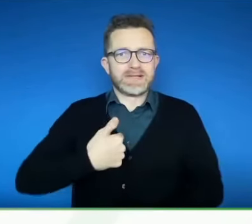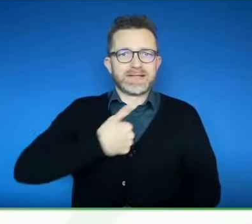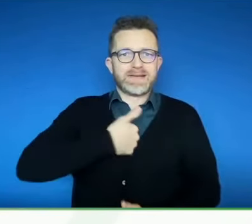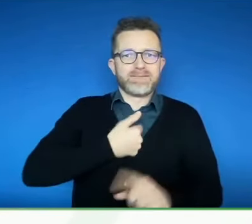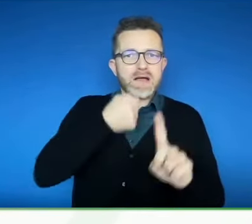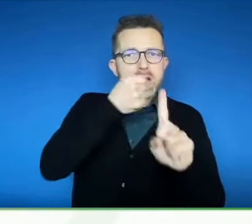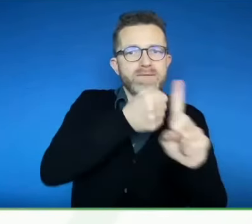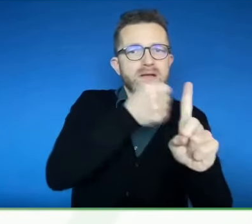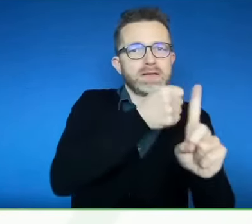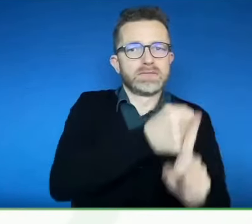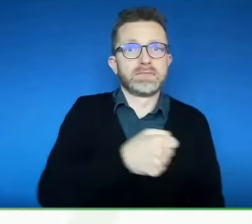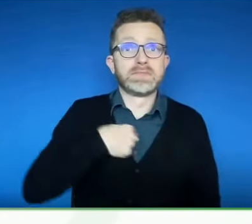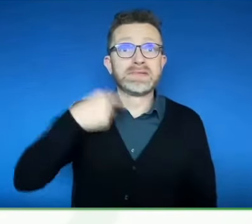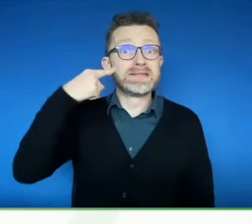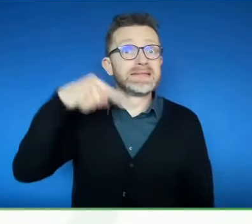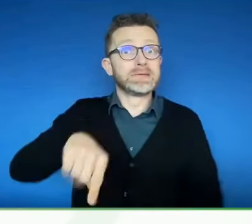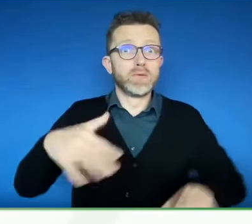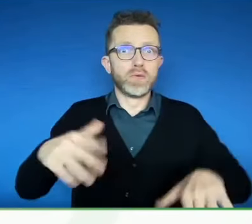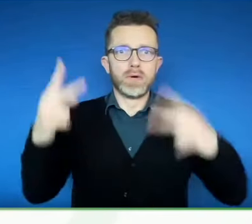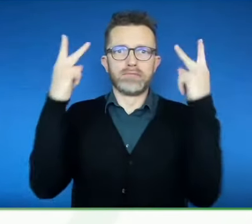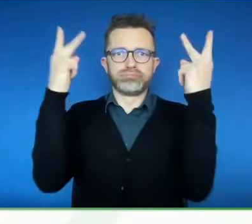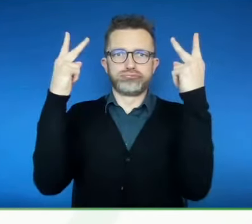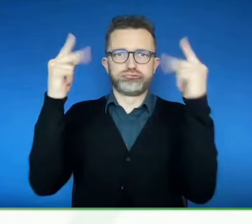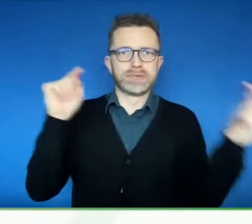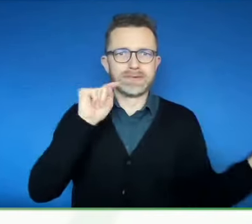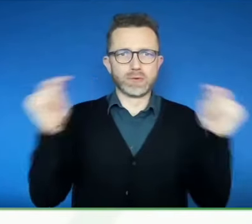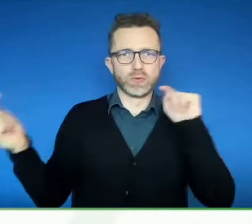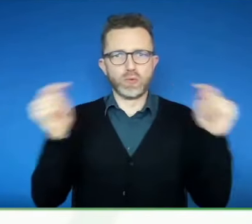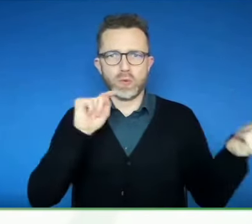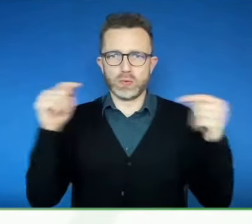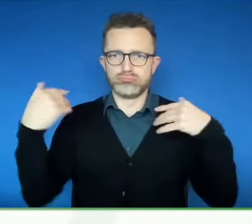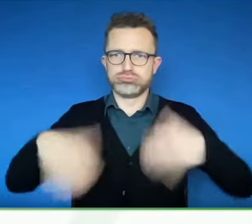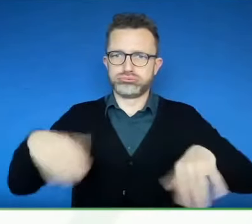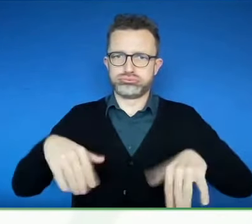This is how we speak about ourselves and how we advocate for